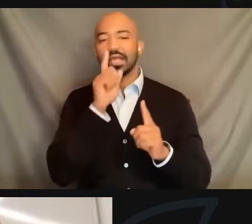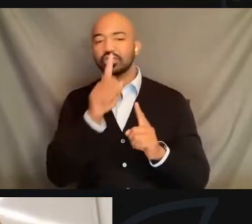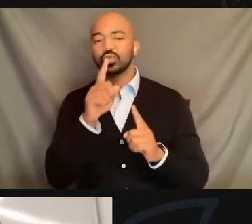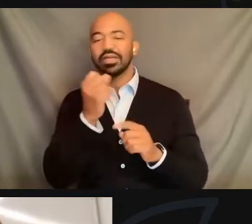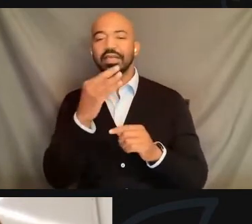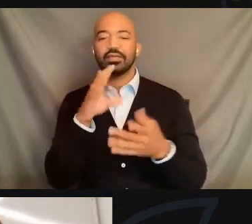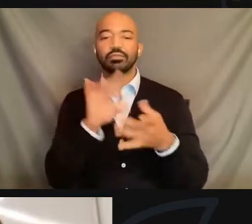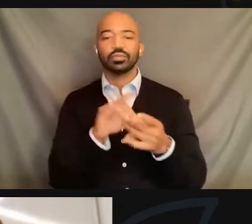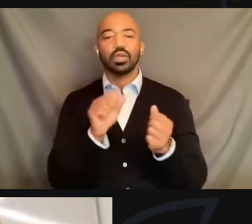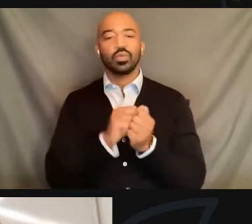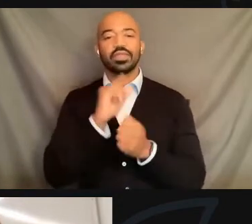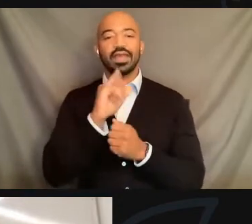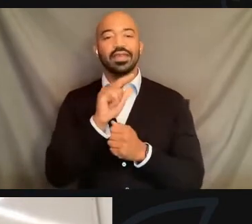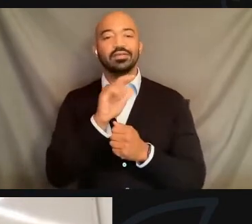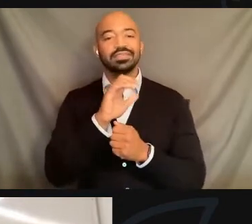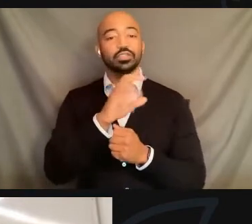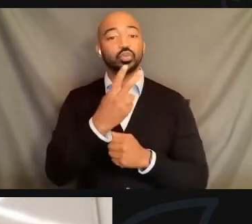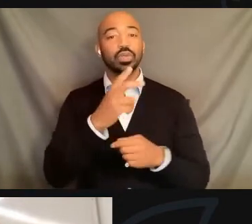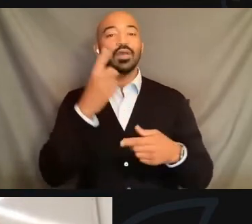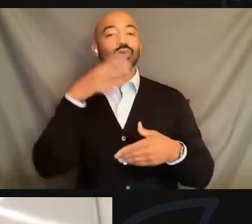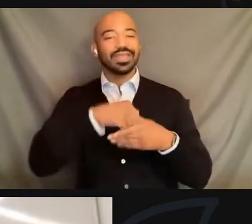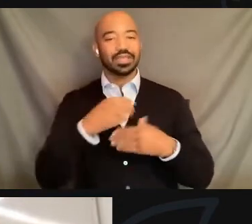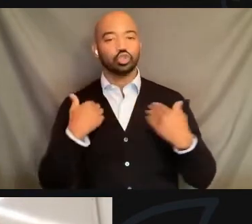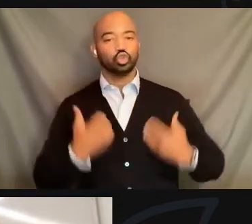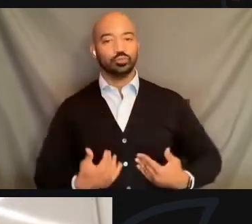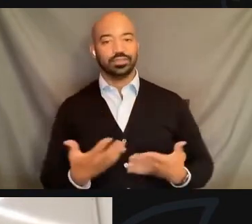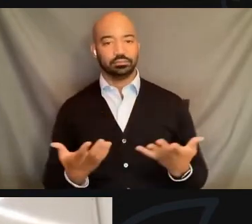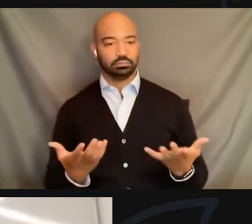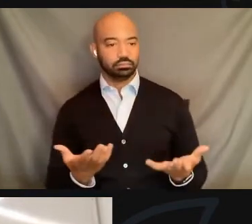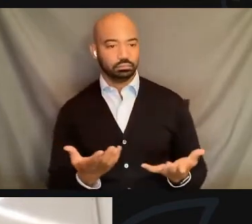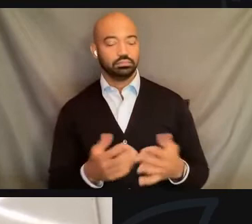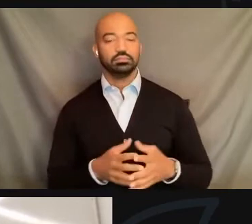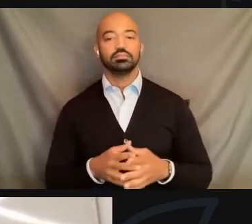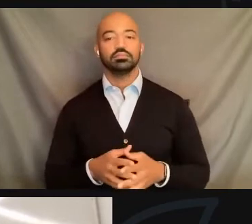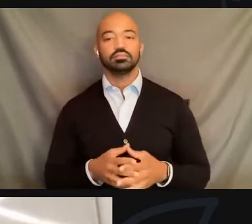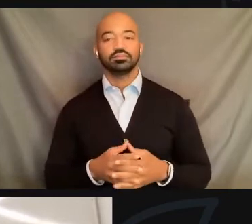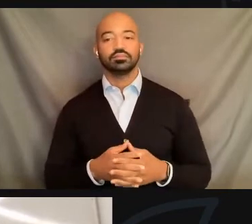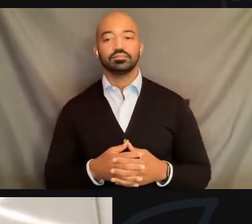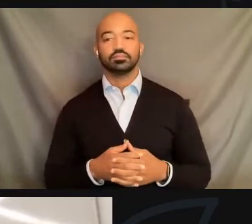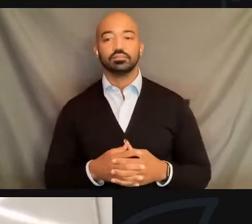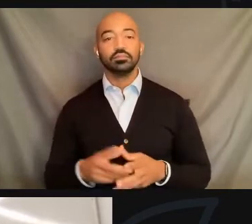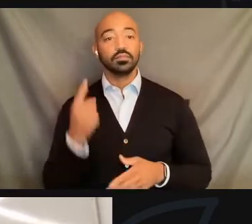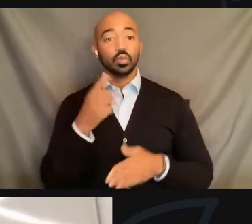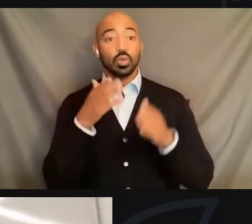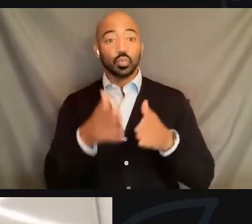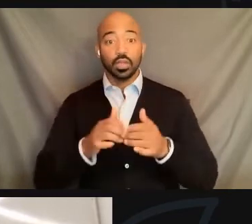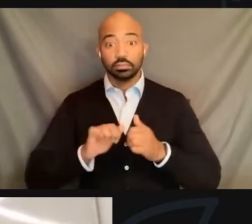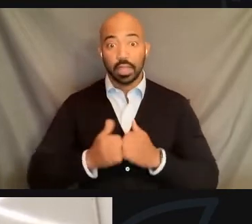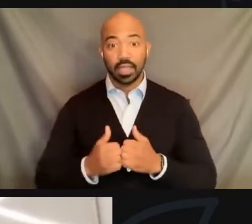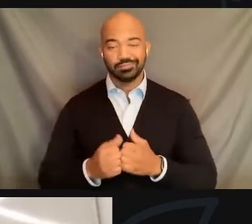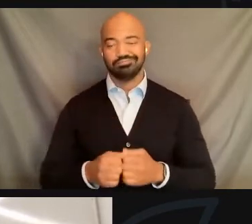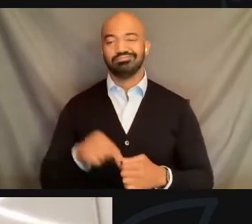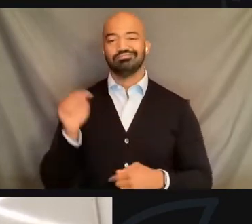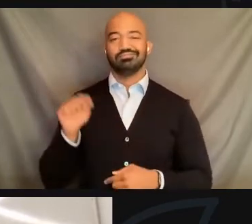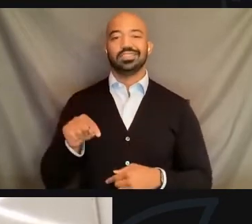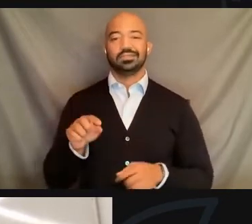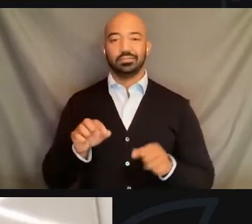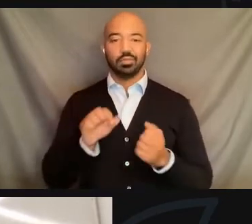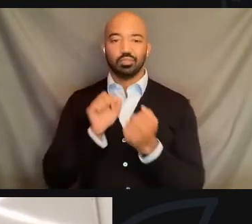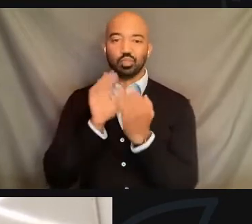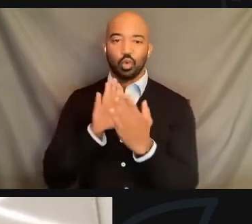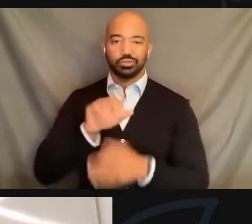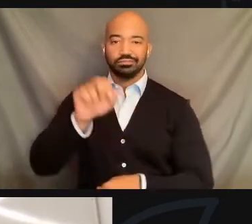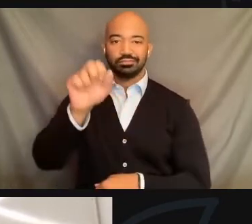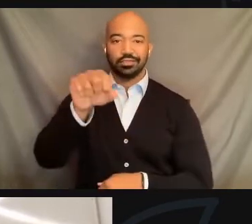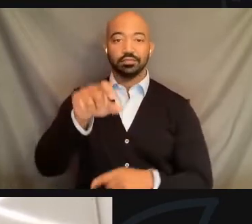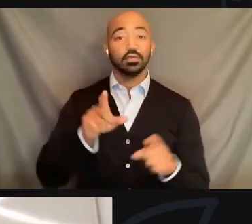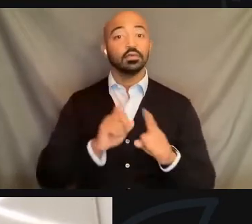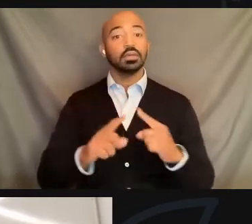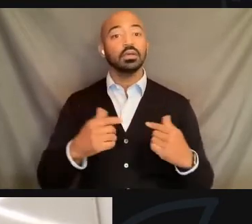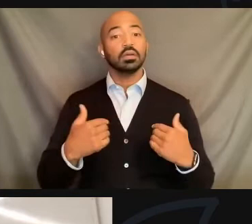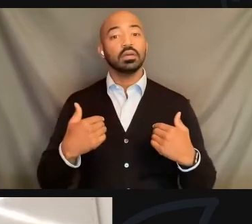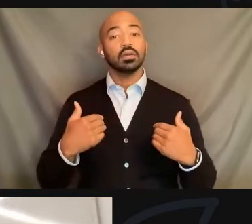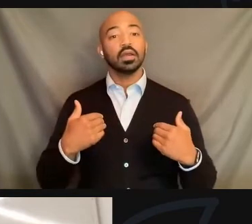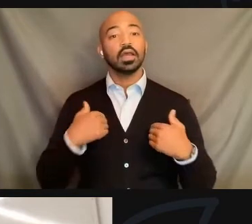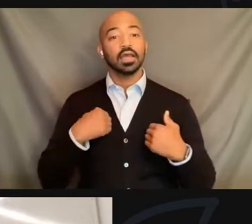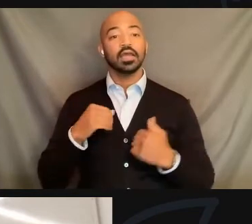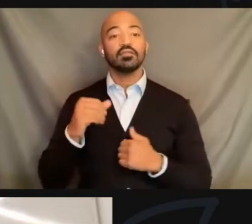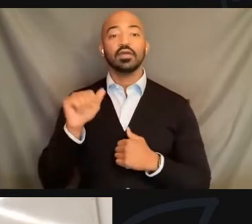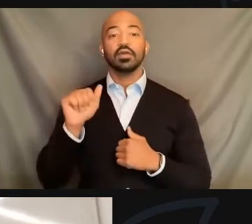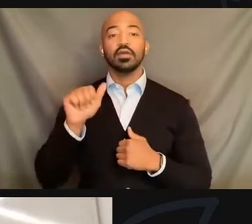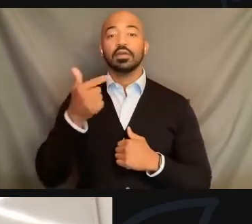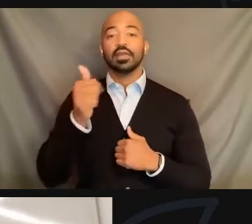our systems. So, this is one way to do it, but people use also get a three but the problem is with get the three is that you